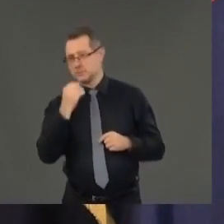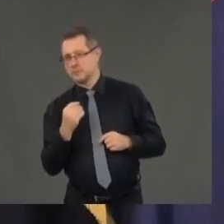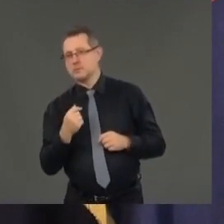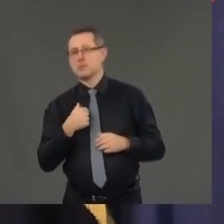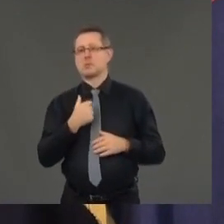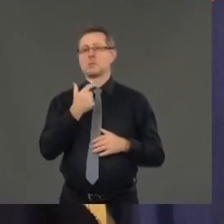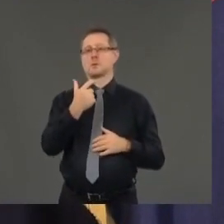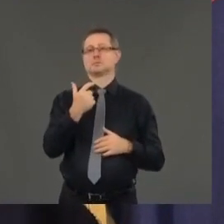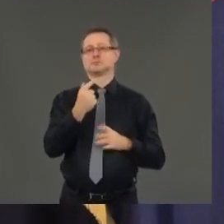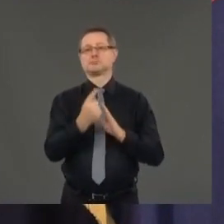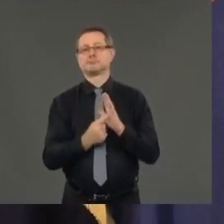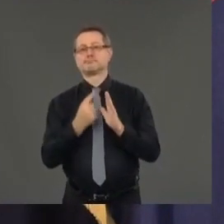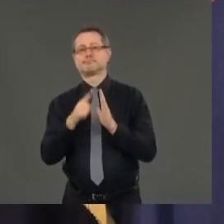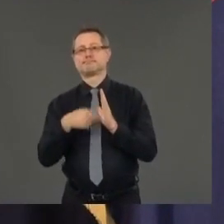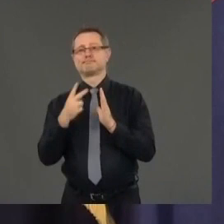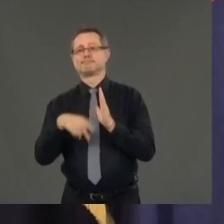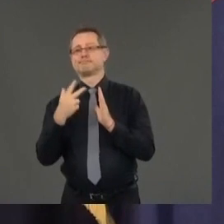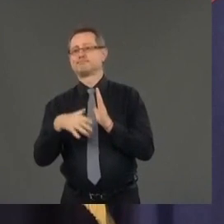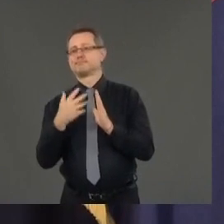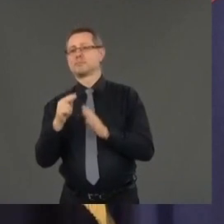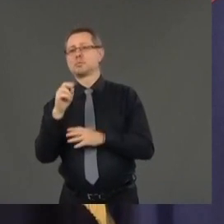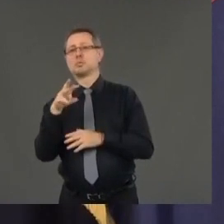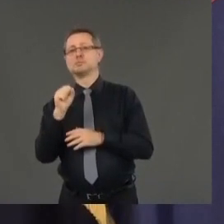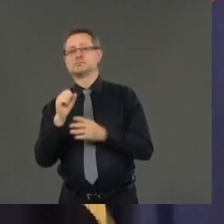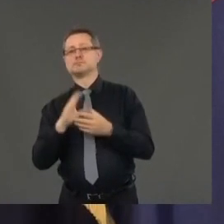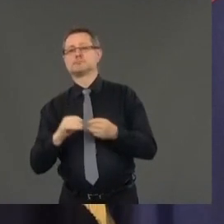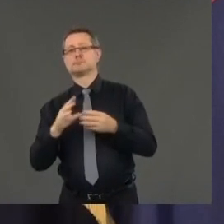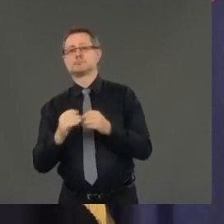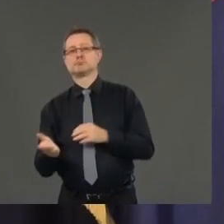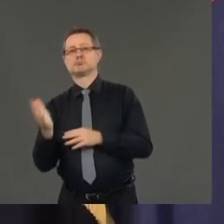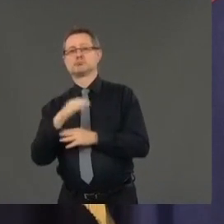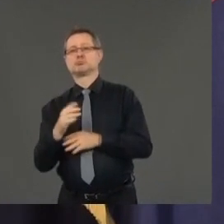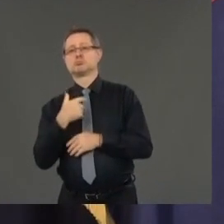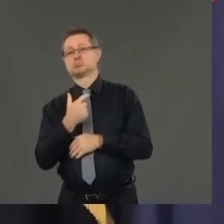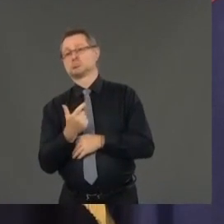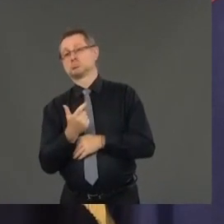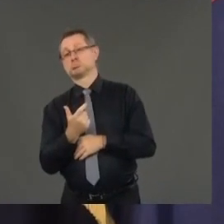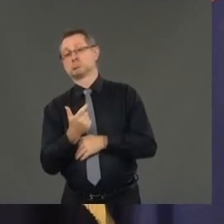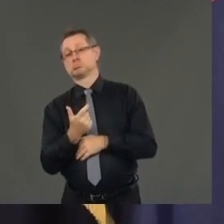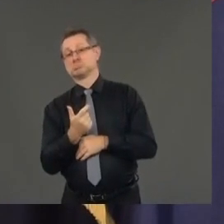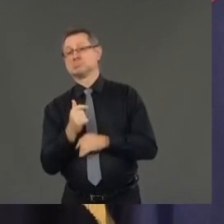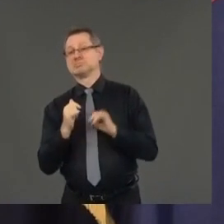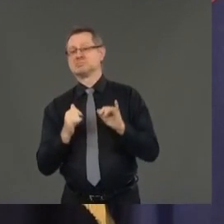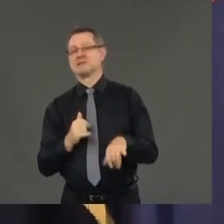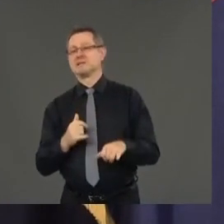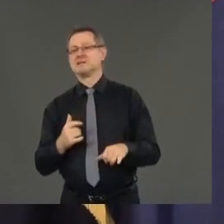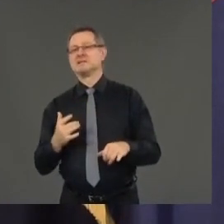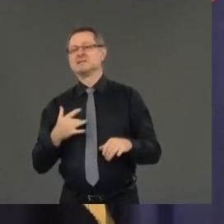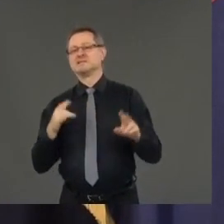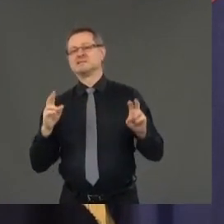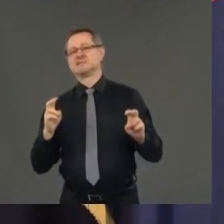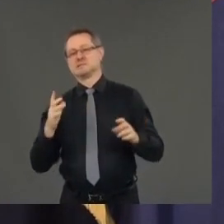HAVE TROUBLE SLEEPING AT NIGHT, AND YOU WATCH MANY HOURS OF NEWS